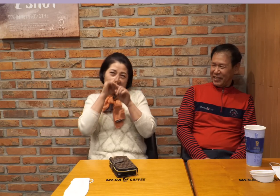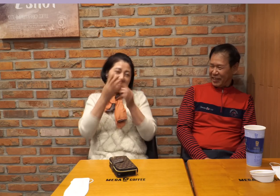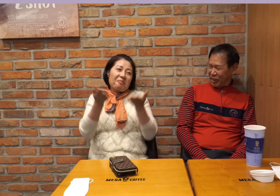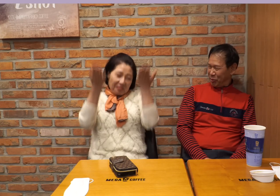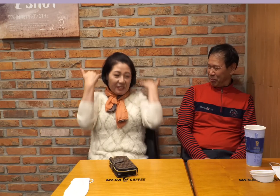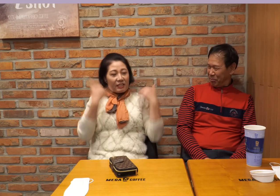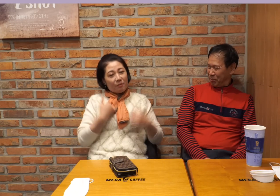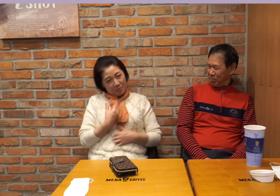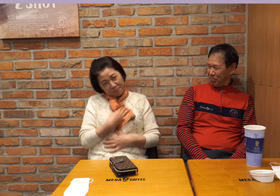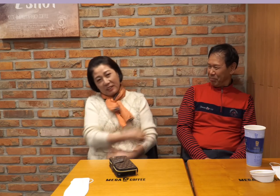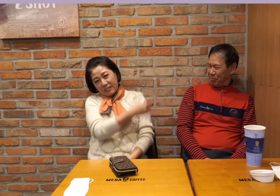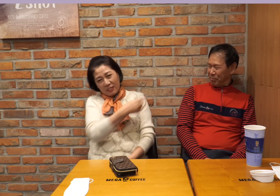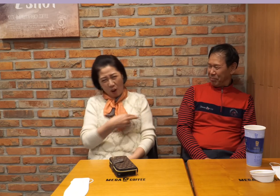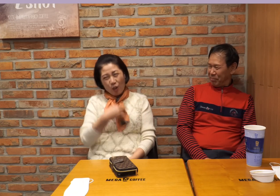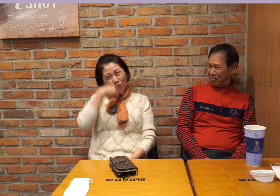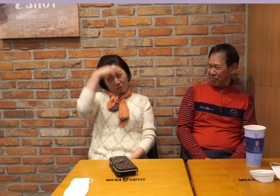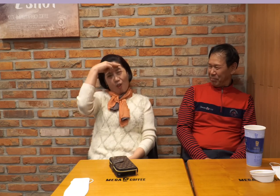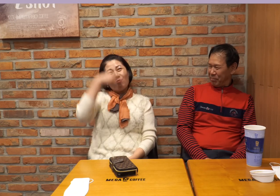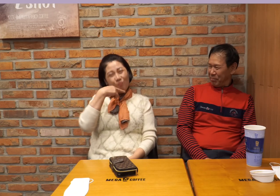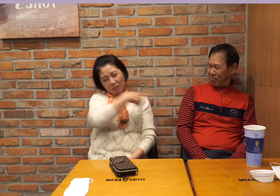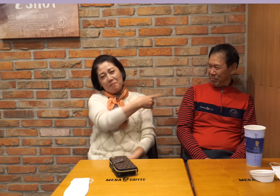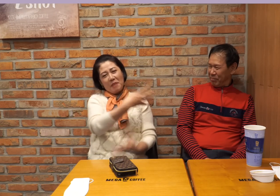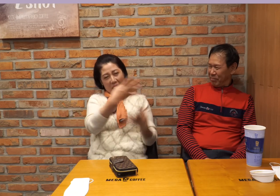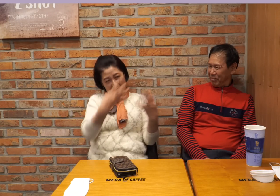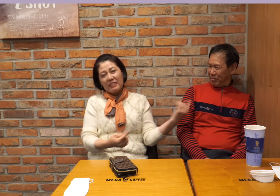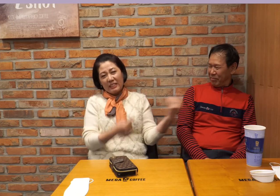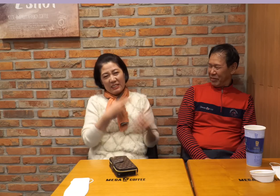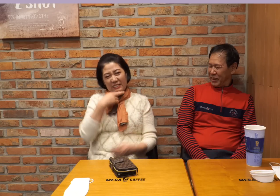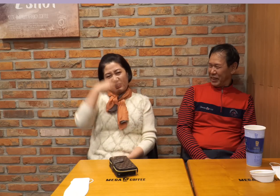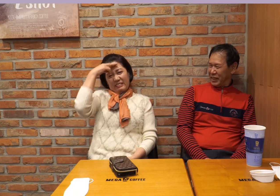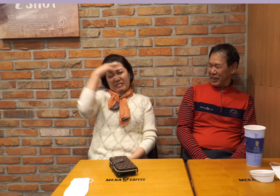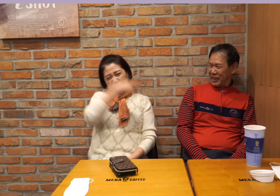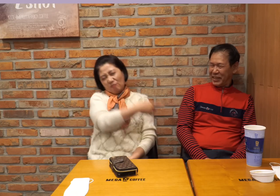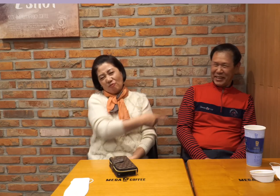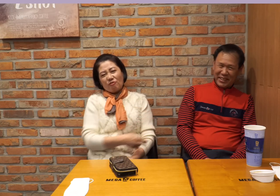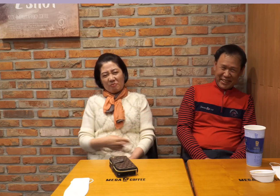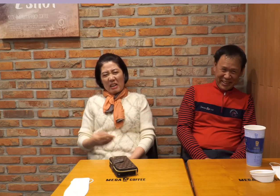Forget all the bad things in the past. The problem is that he drank a lot.